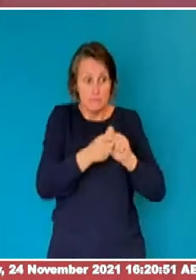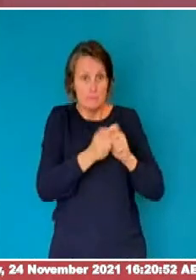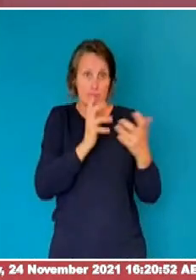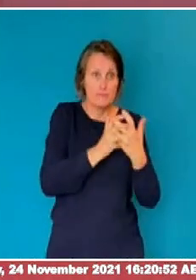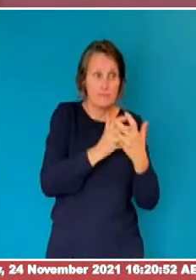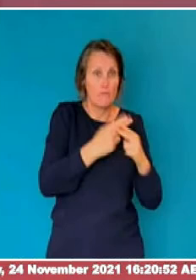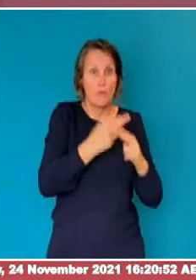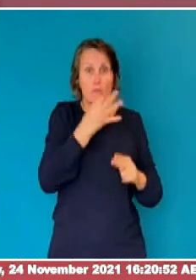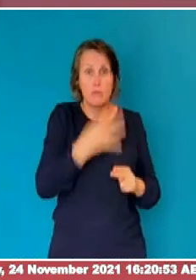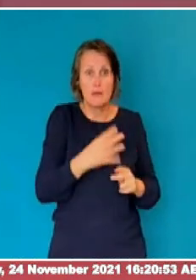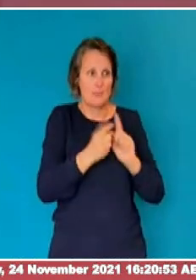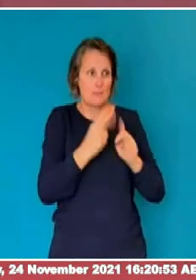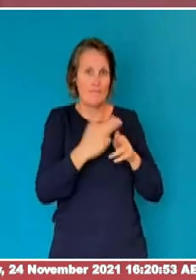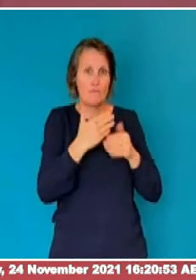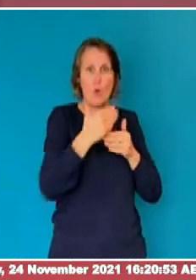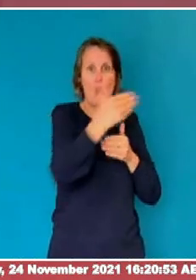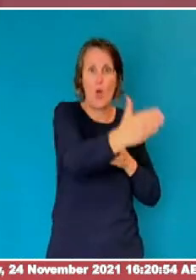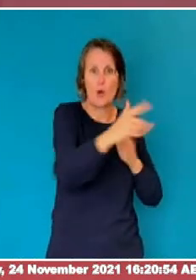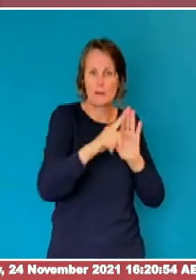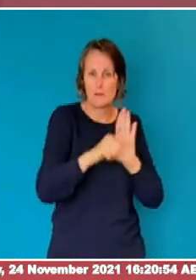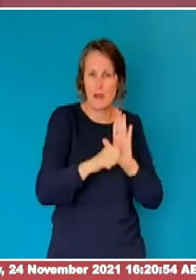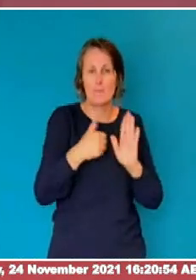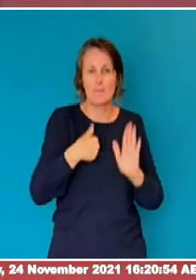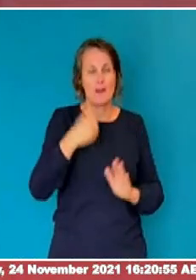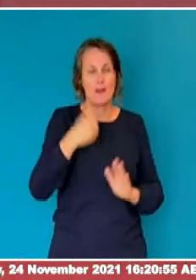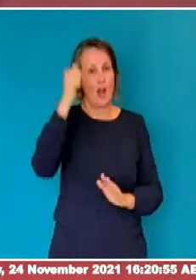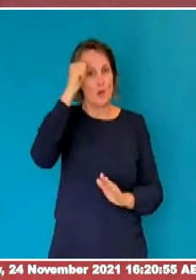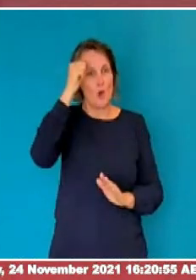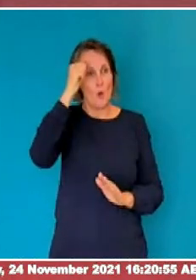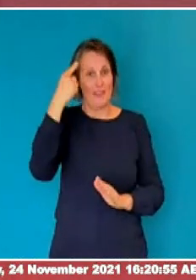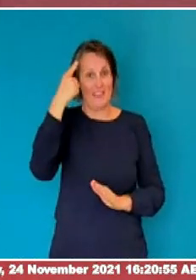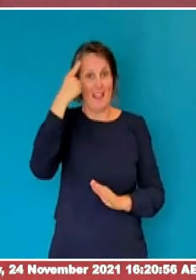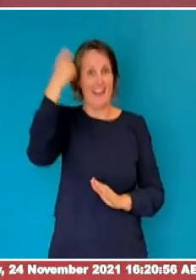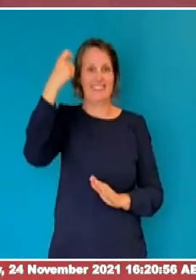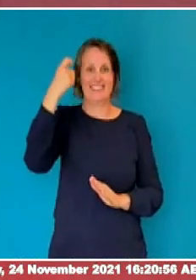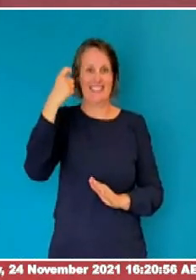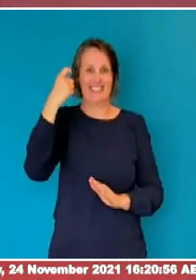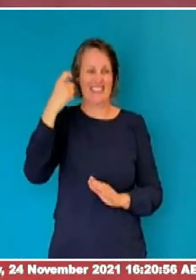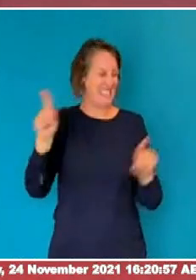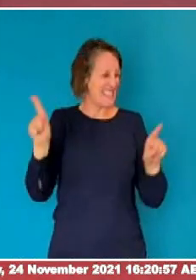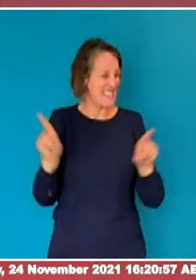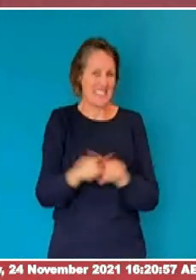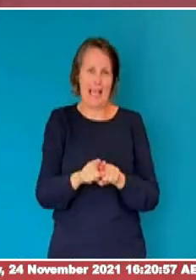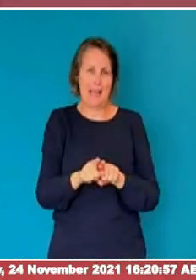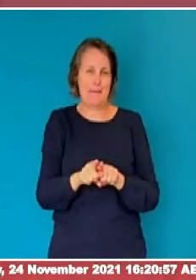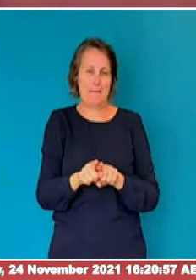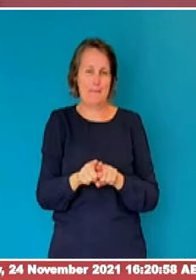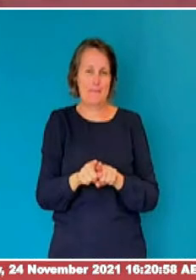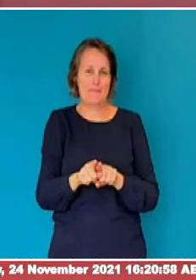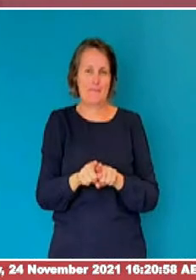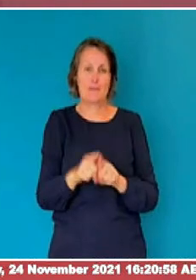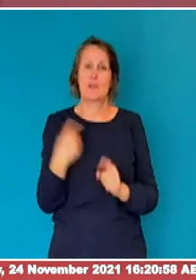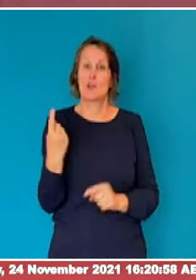But what I can say is that the principle is absolutely the same in that we believe people